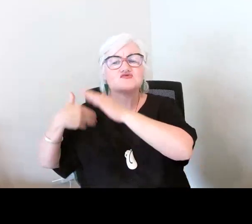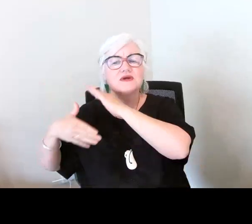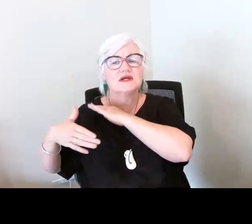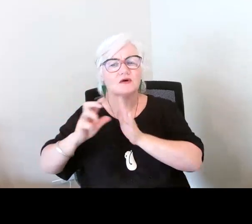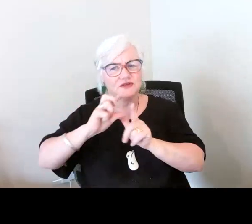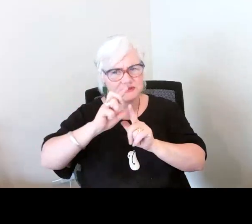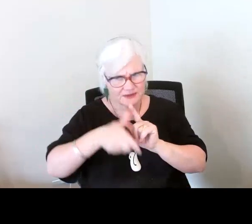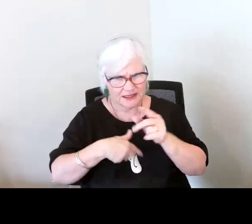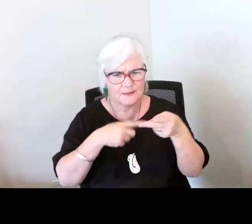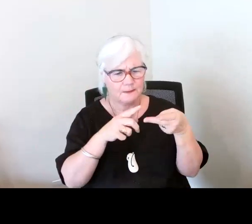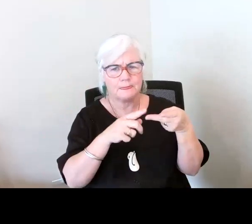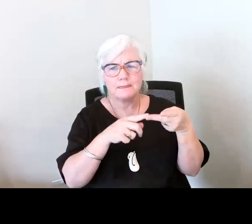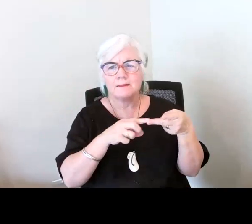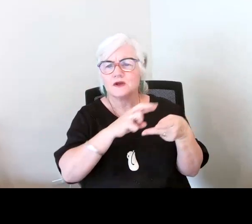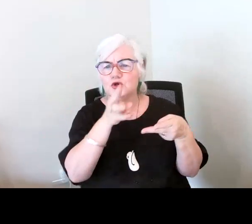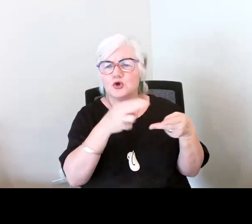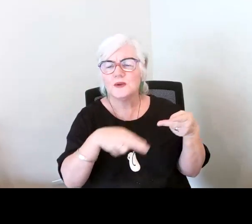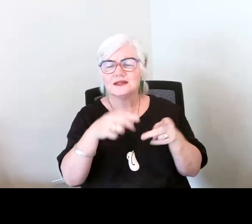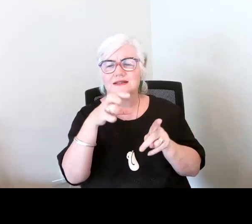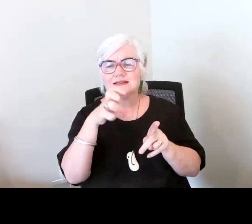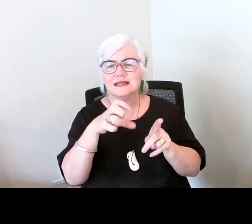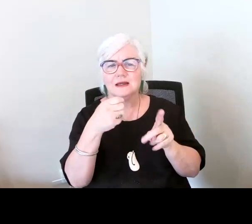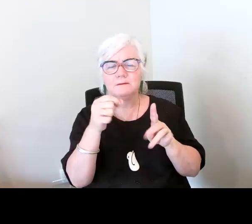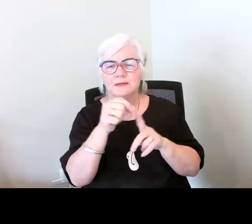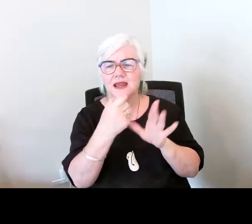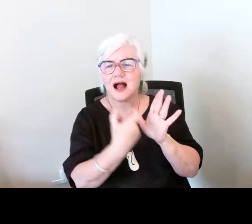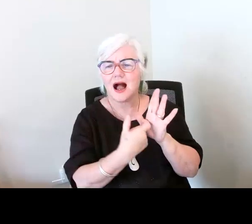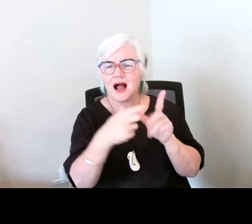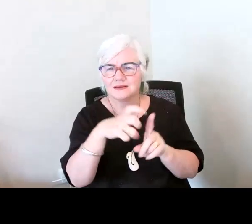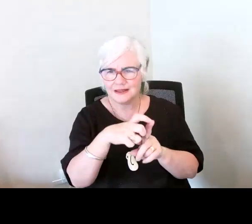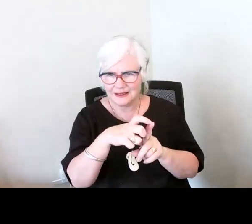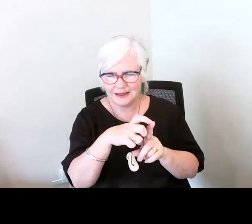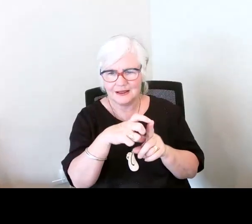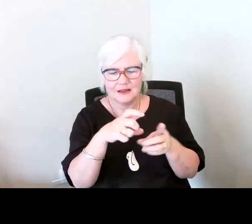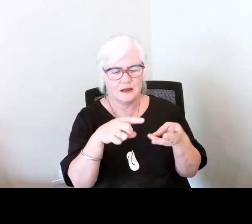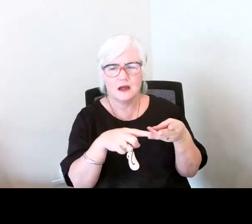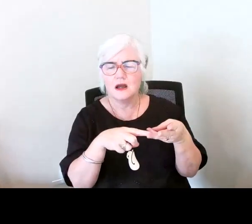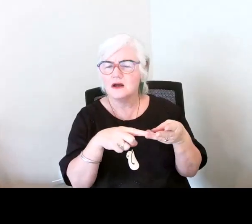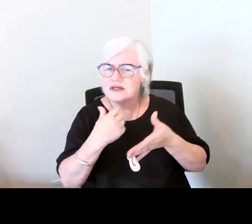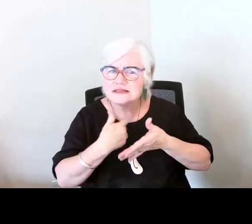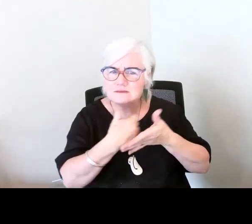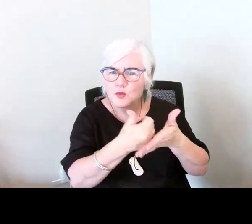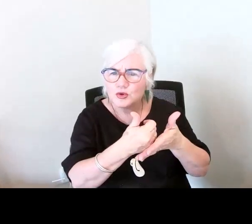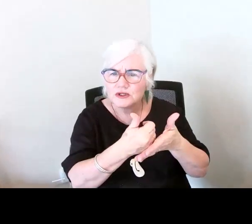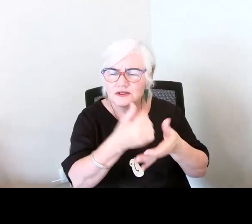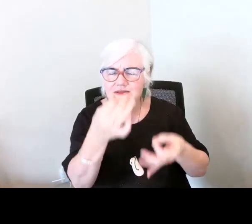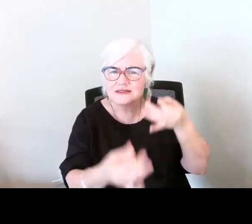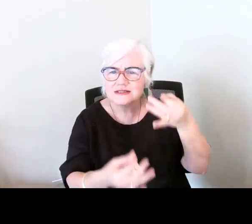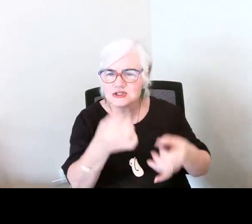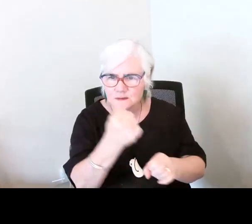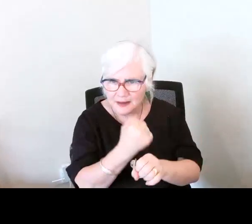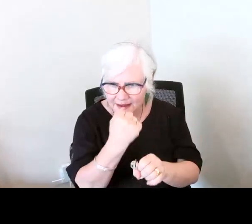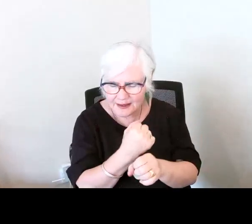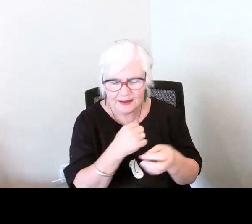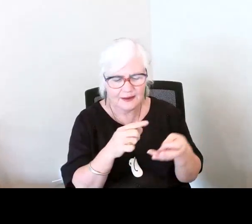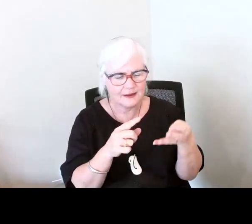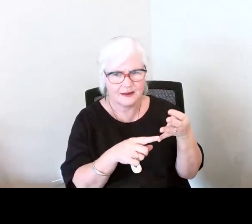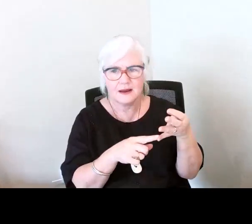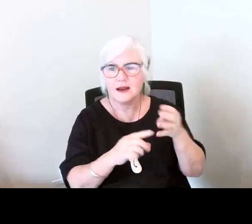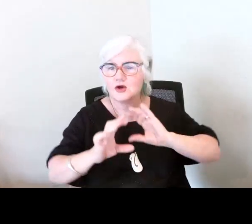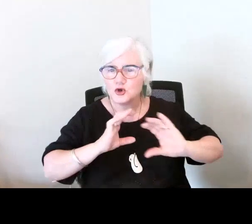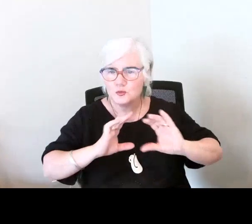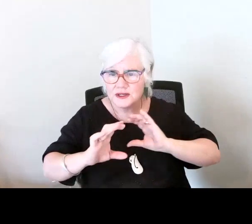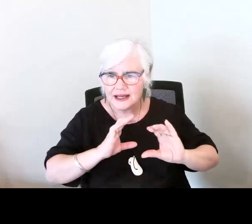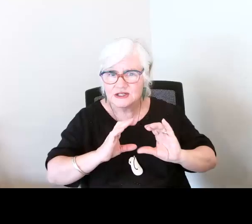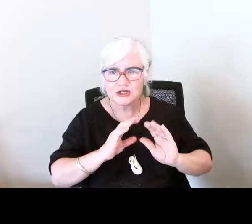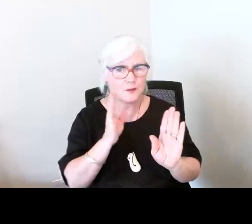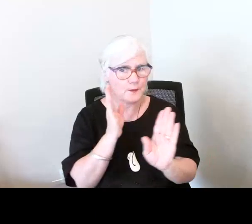the UNCRPD, supported decision making, communication, privacy and confidentiality,